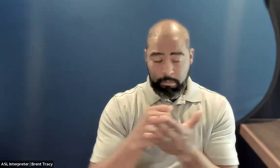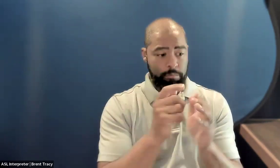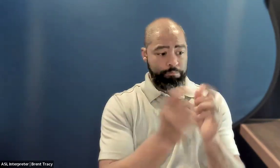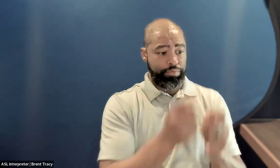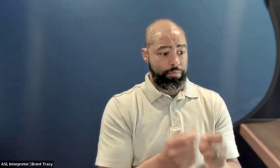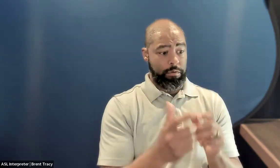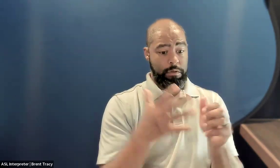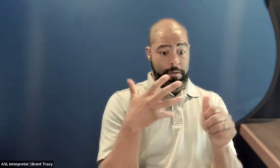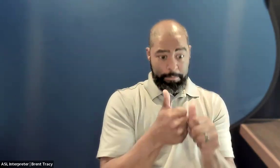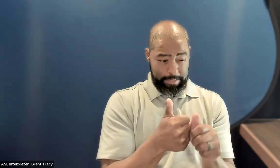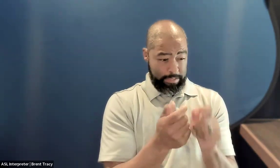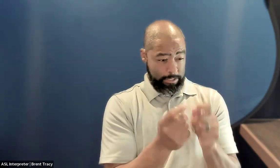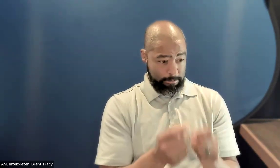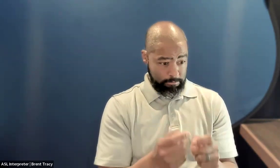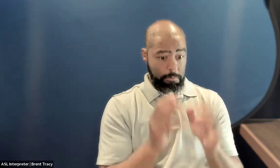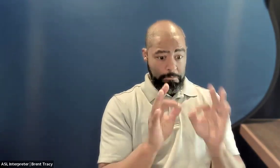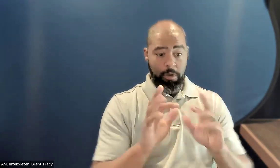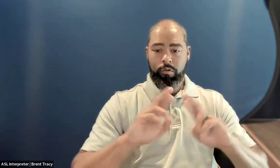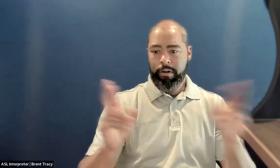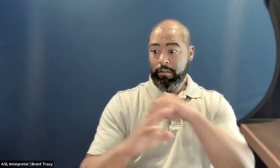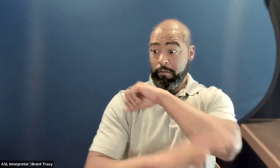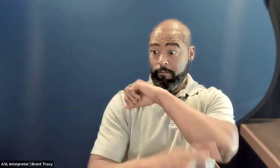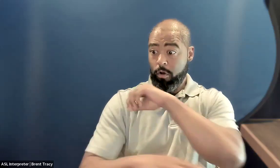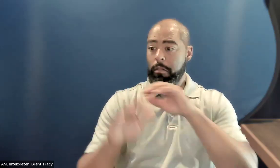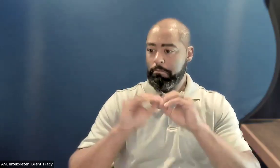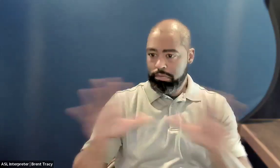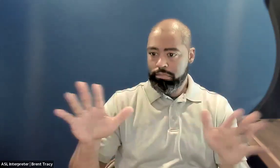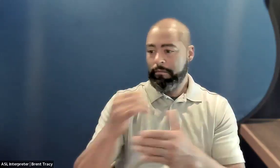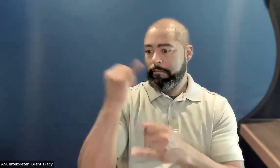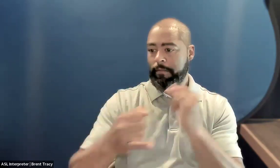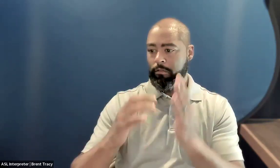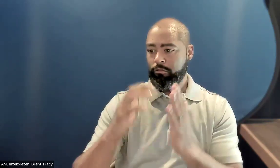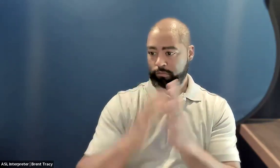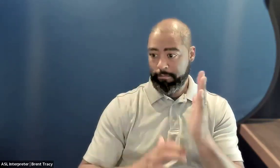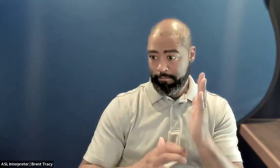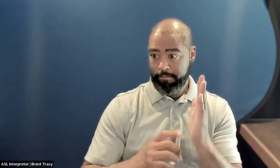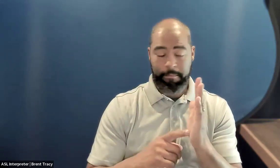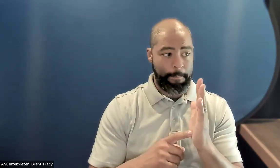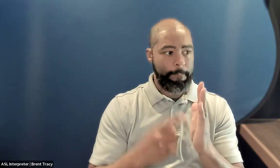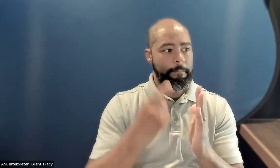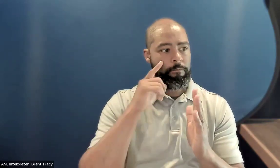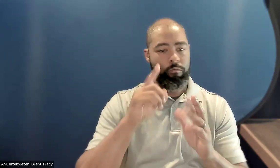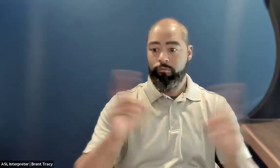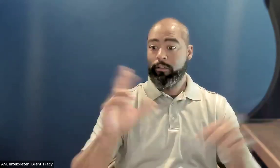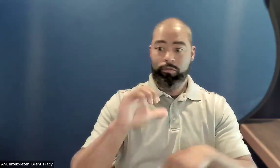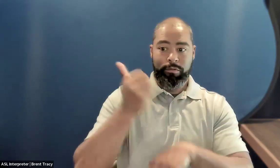I think all of these links should have been inserted into the Q&A or the chat function earlier. Please let us know if you can't.